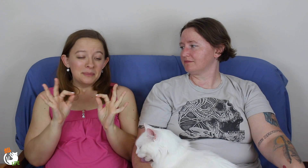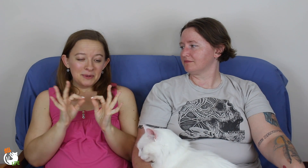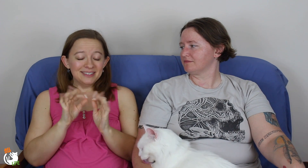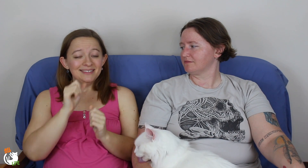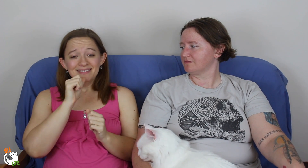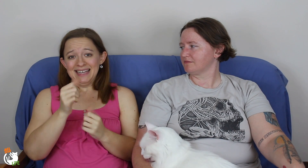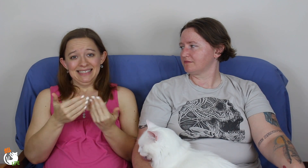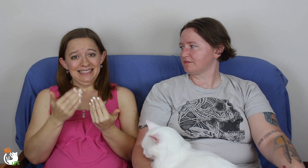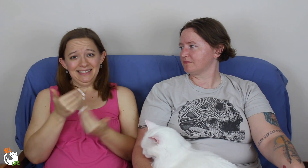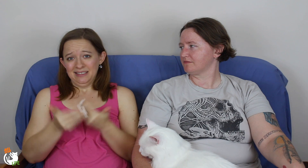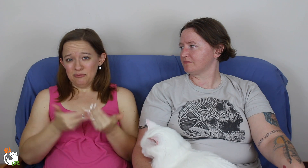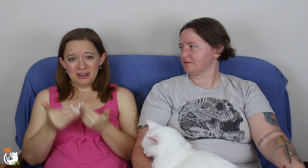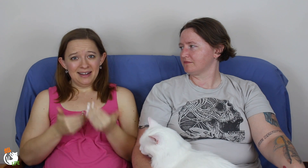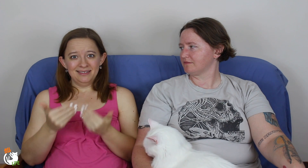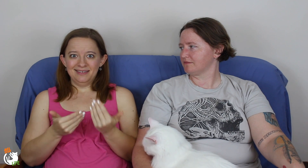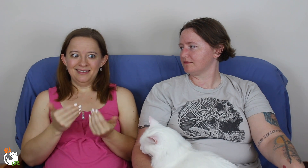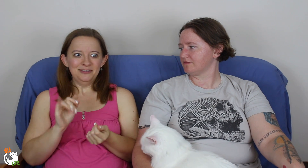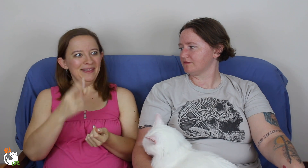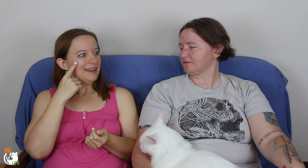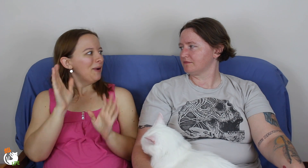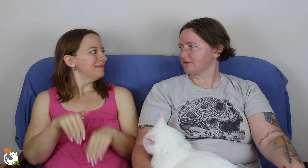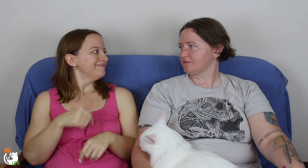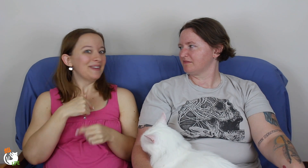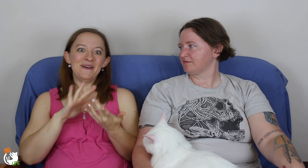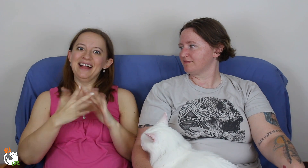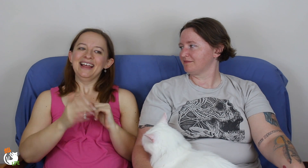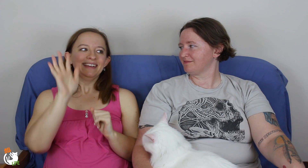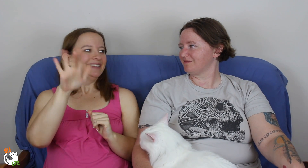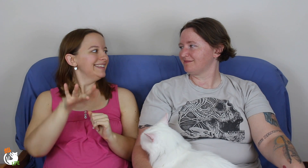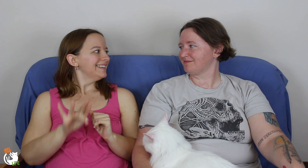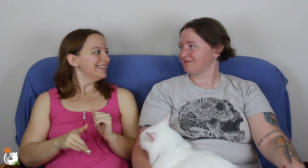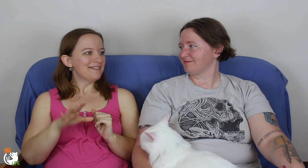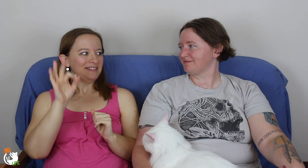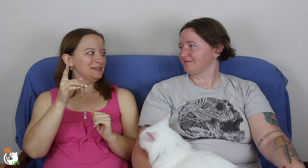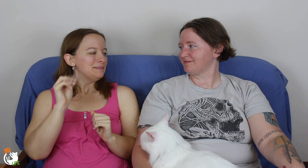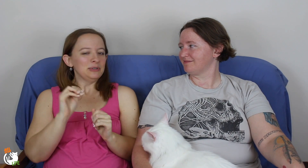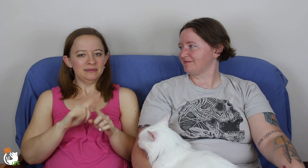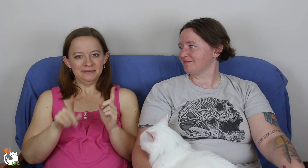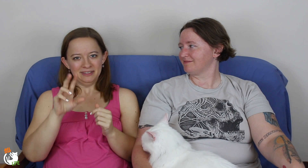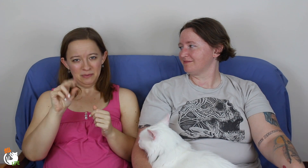It's so important, do not take this process lightly. Think, I'm just going to go online, make a few clicks, purchase some sperm.